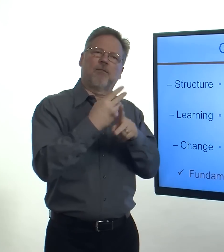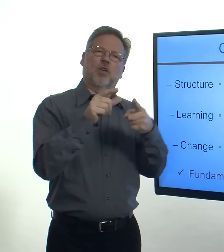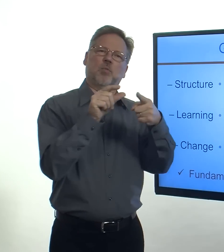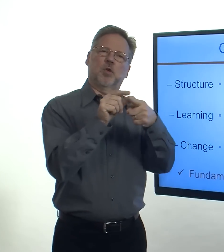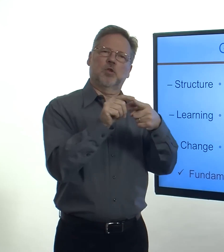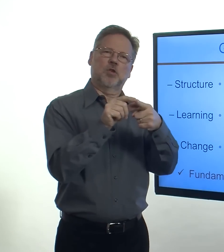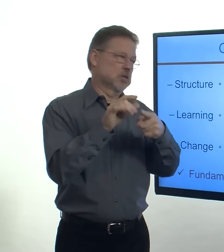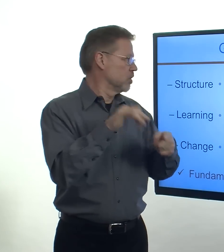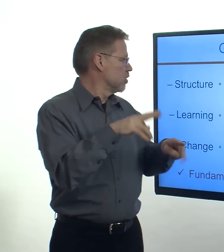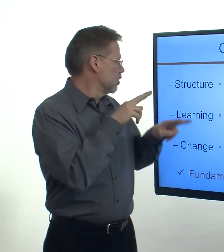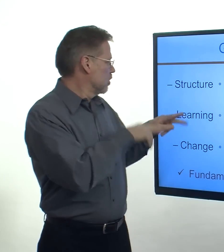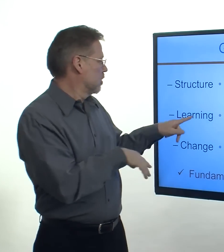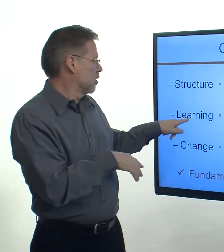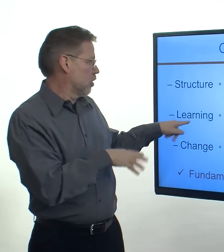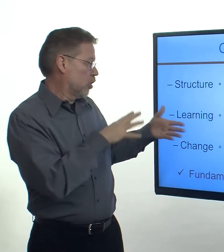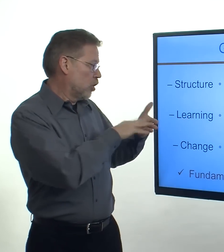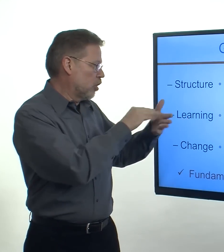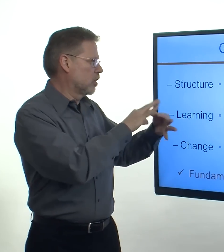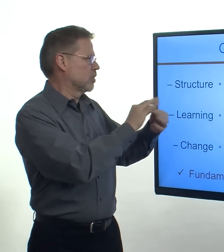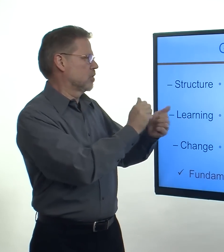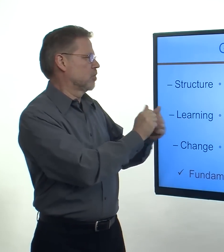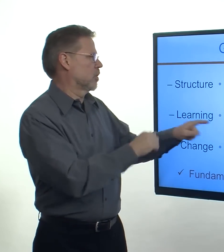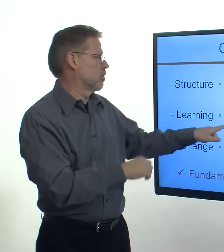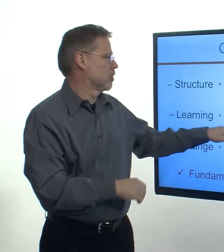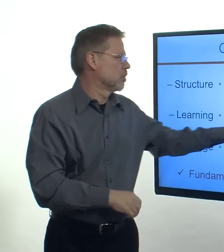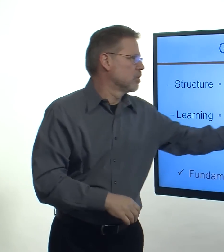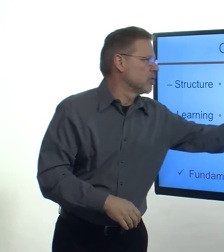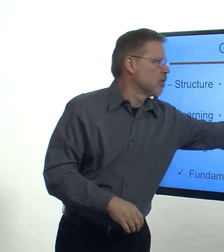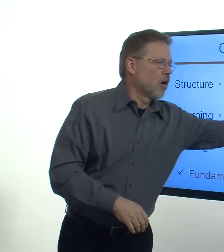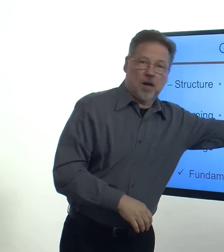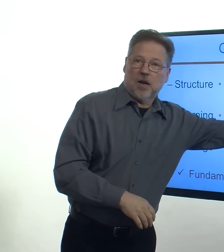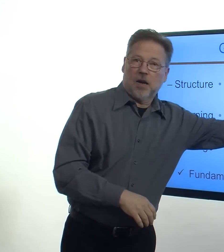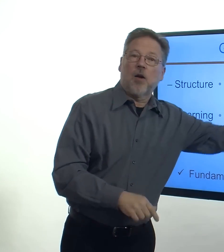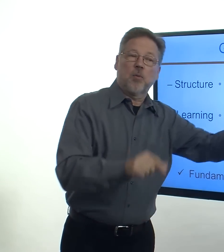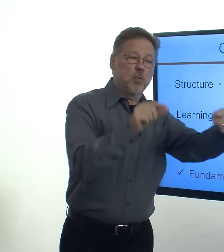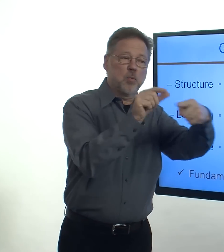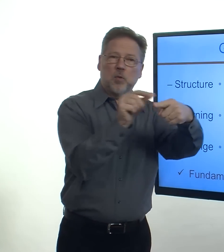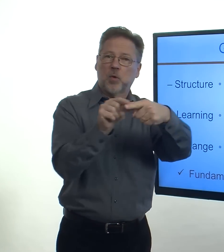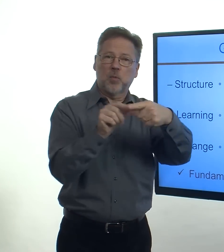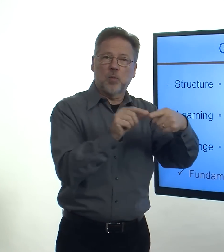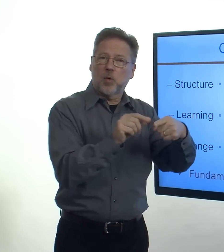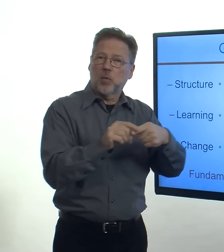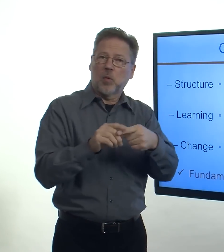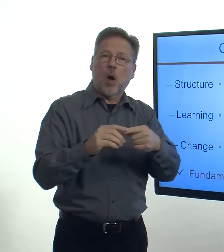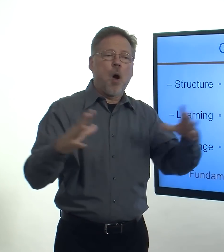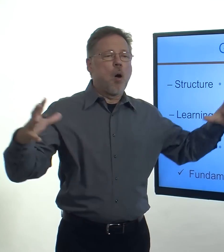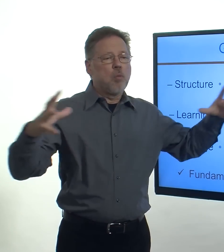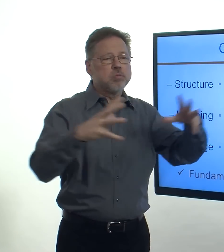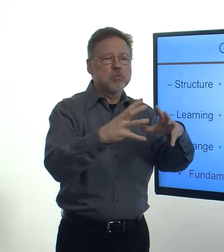discuss learning the internal composition of words. All the words of a language are